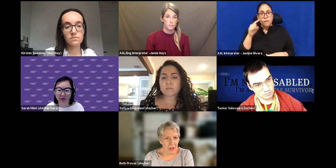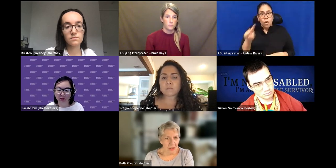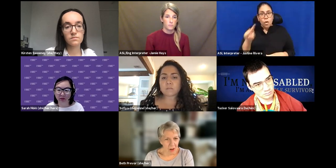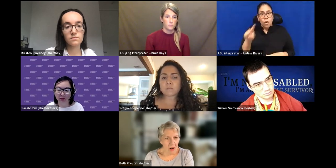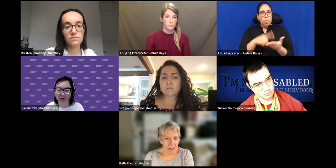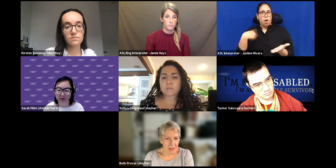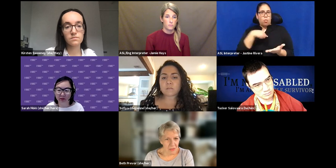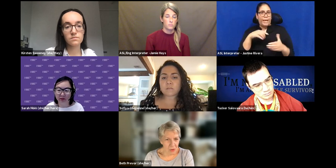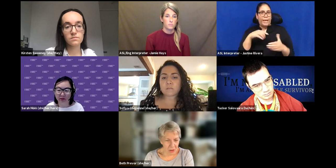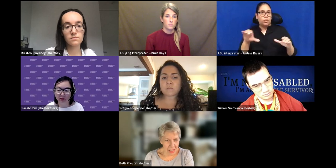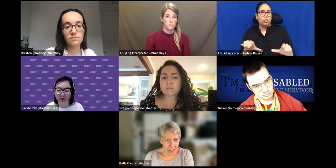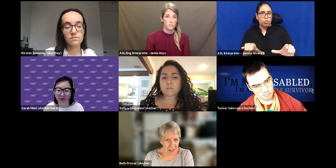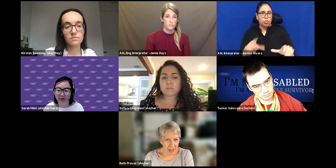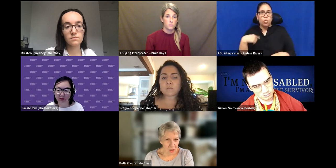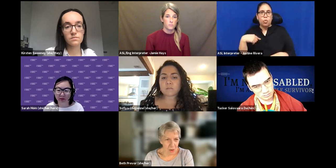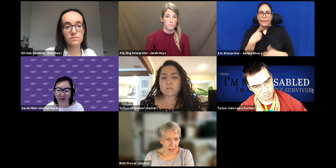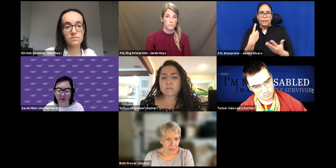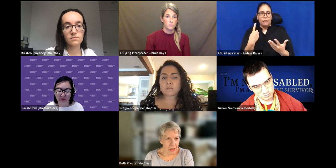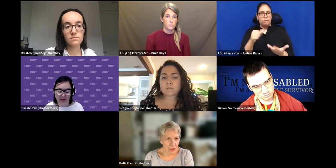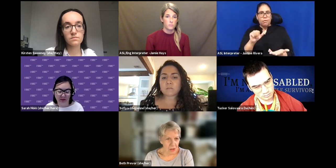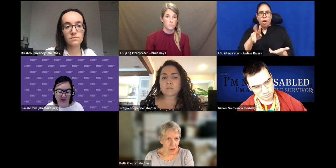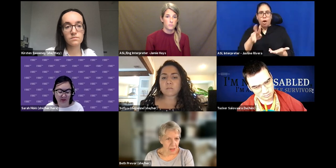we are the arts of New York City, you know, and theaters run